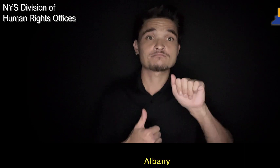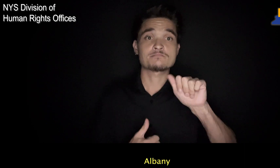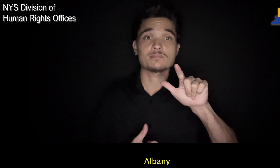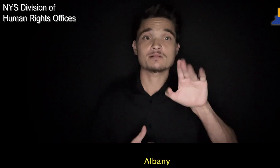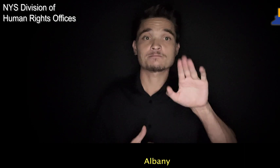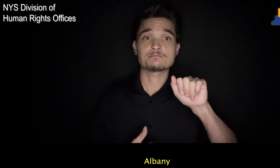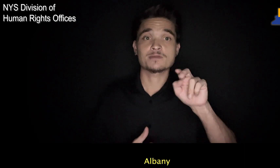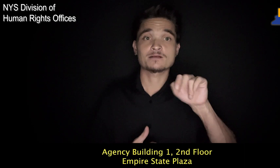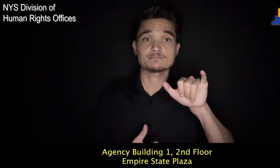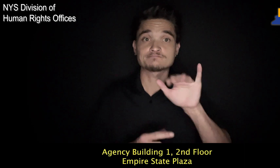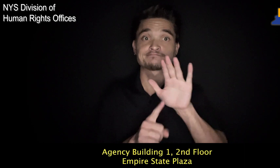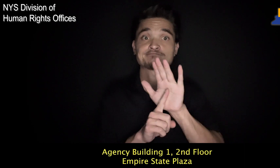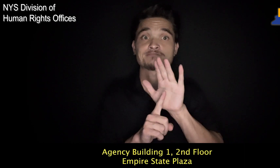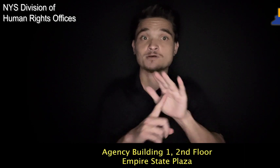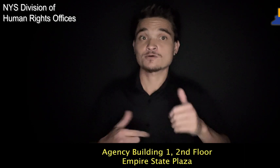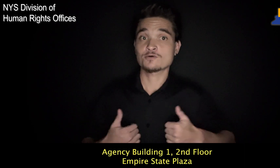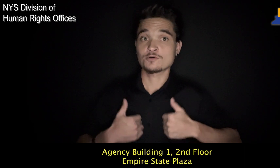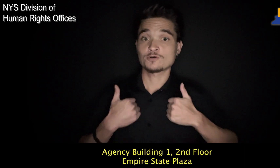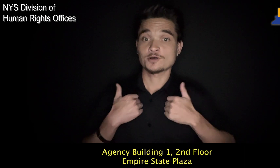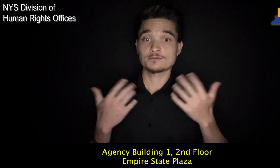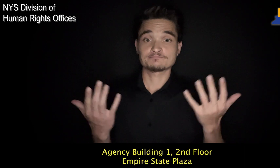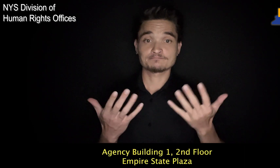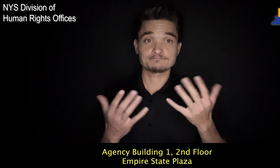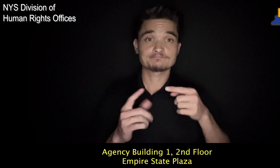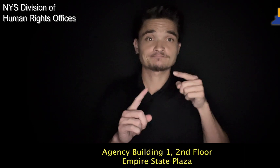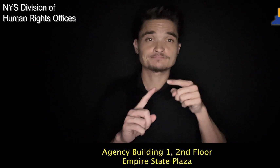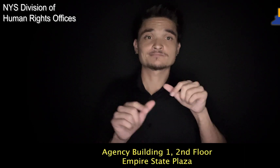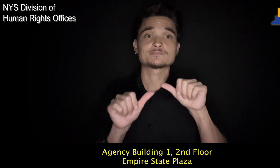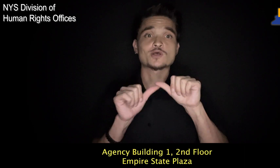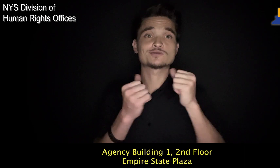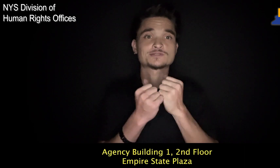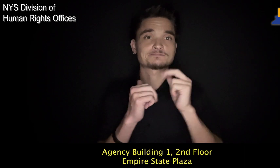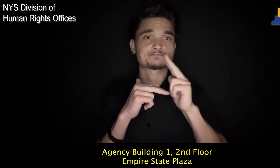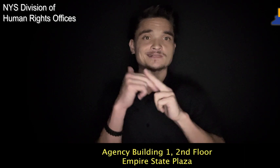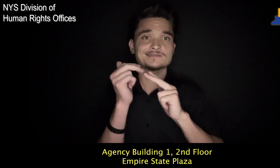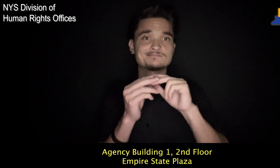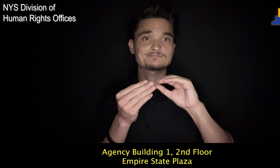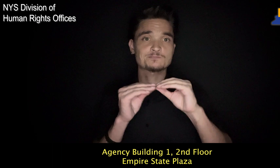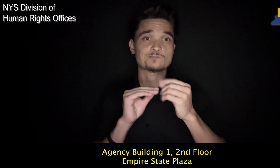Albany Agency Building 1, 2nd Floor Empire State Plaza